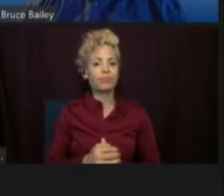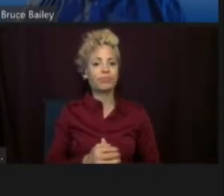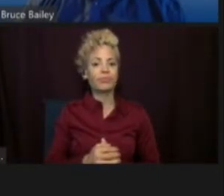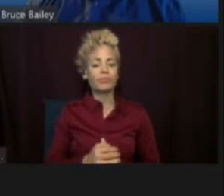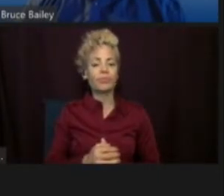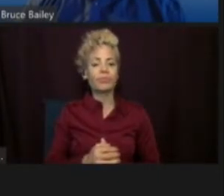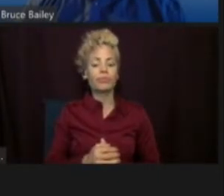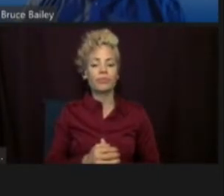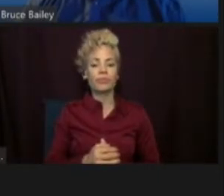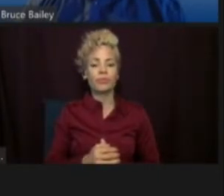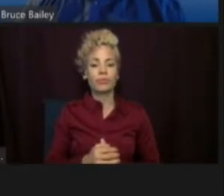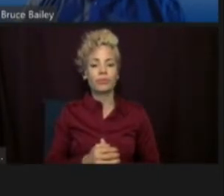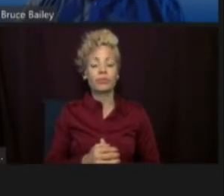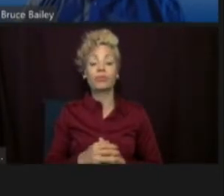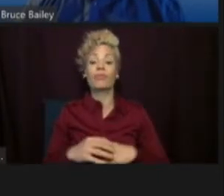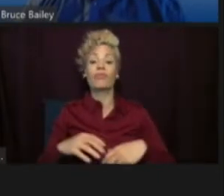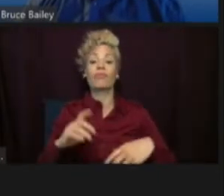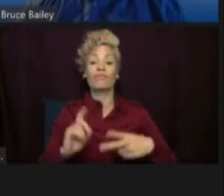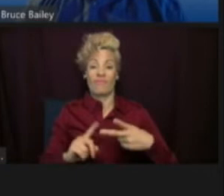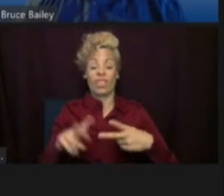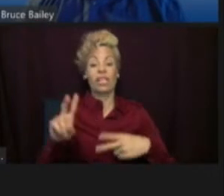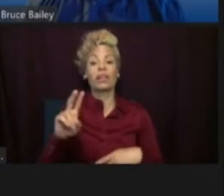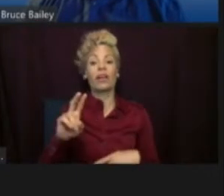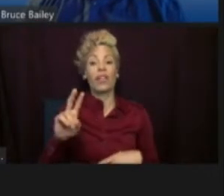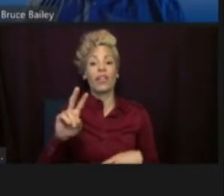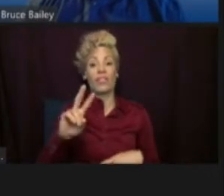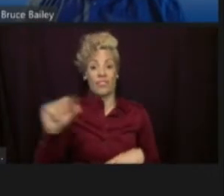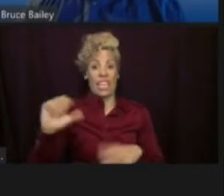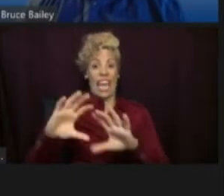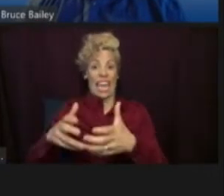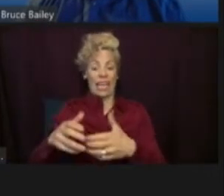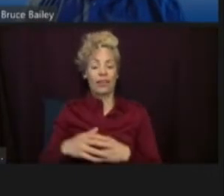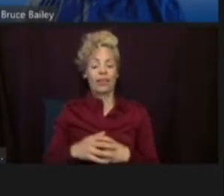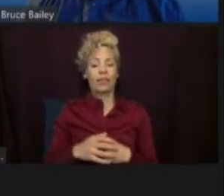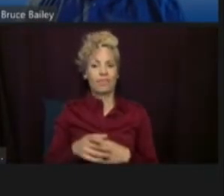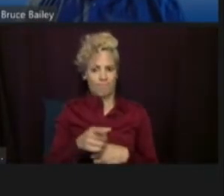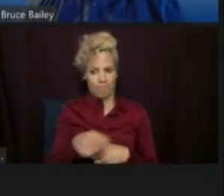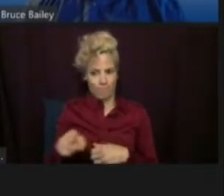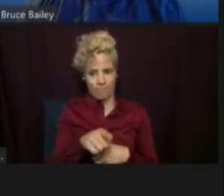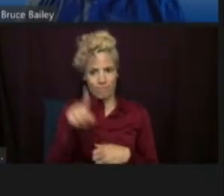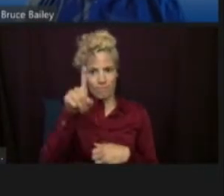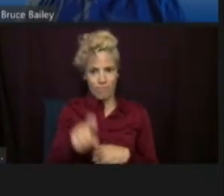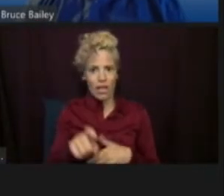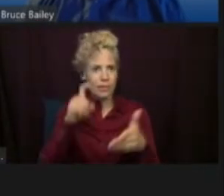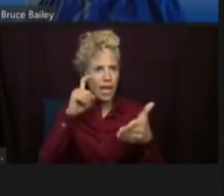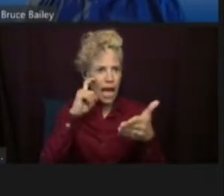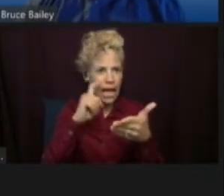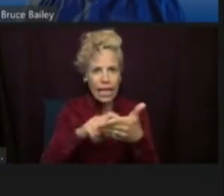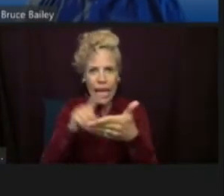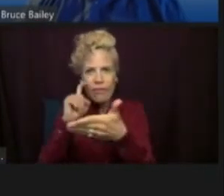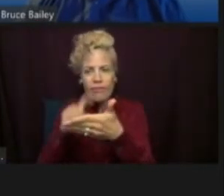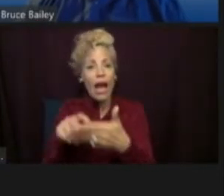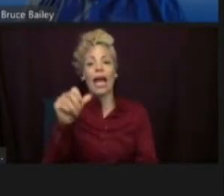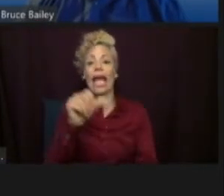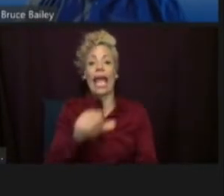the VA is being asked to identify any barriers to completing that conformance.